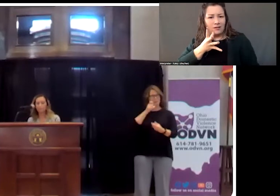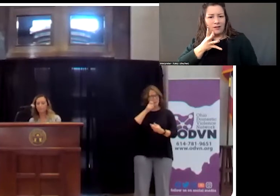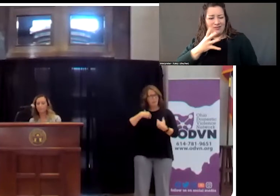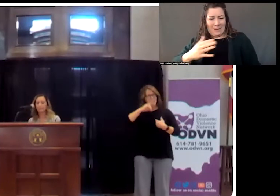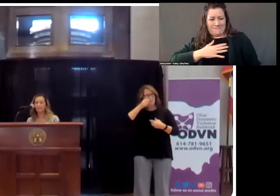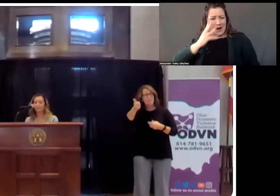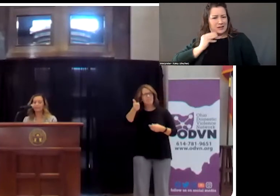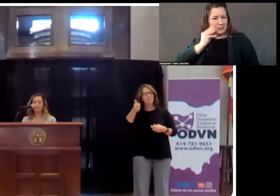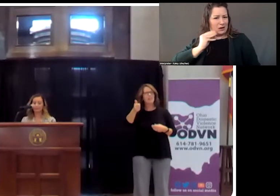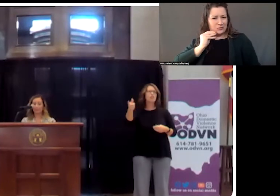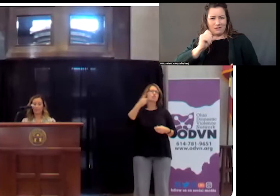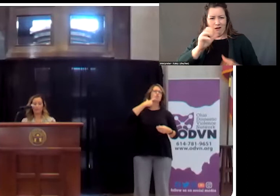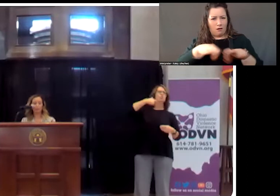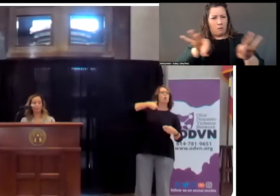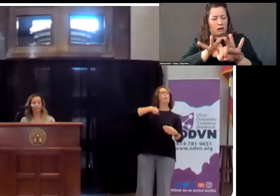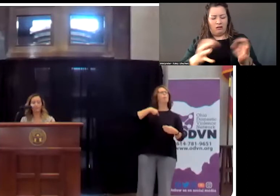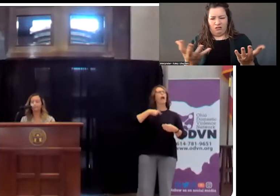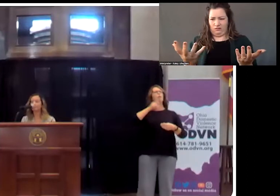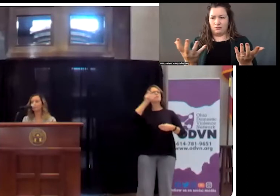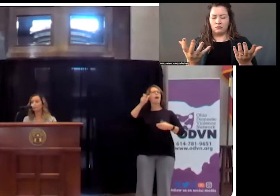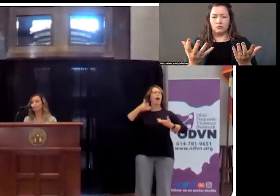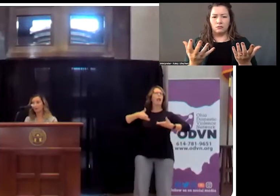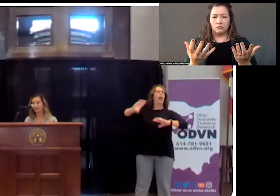She stated that I wasn't giving Shane the opportunity to be a father.